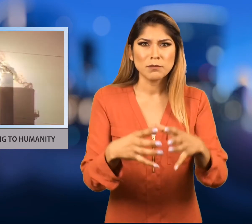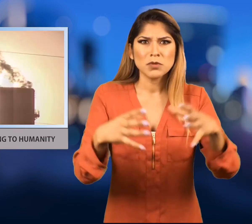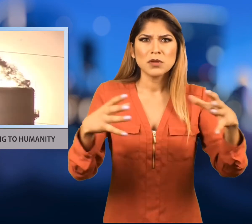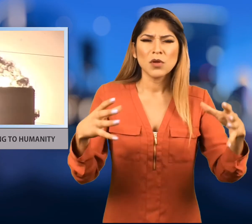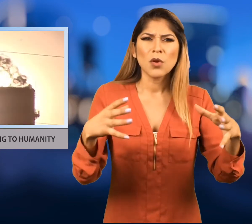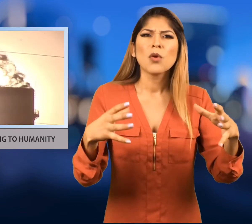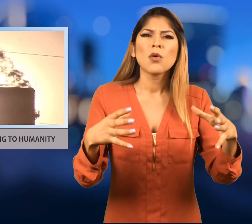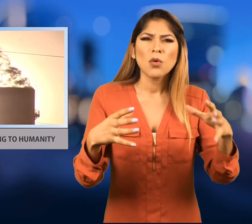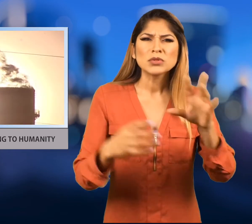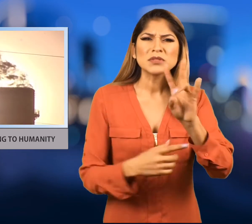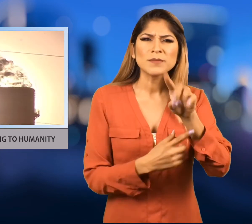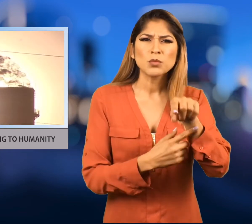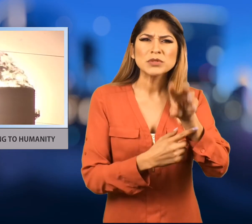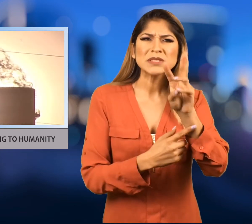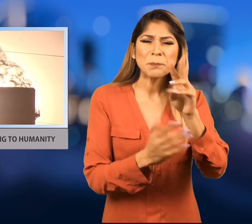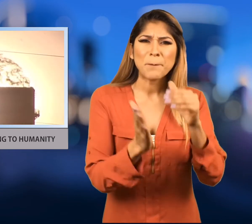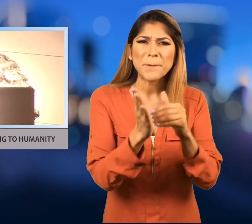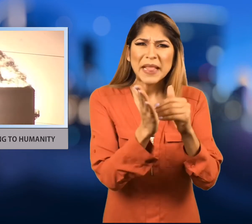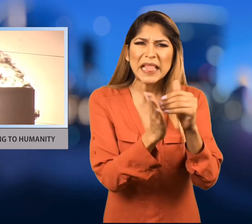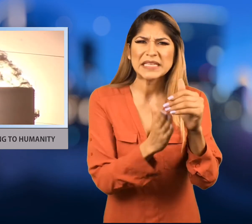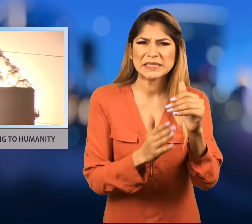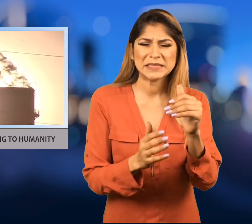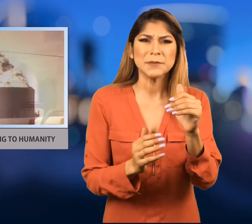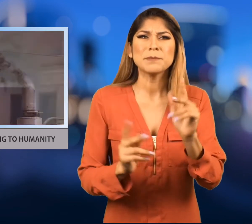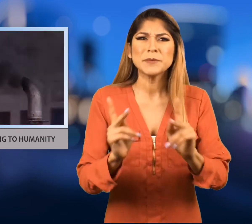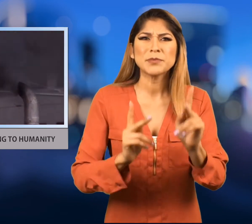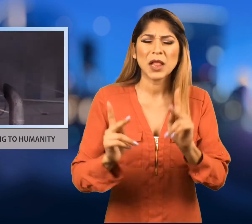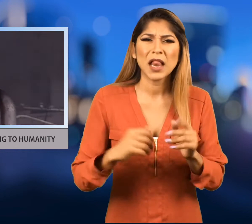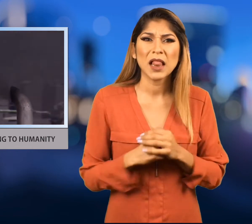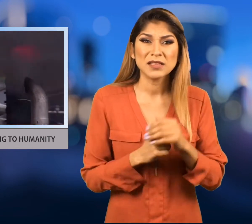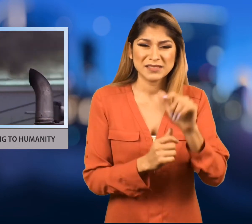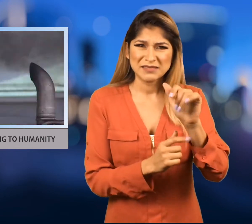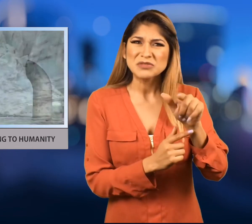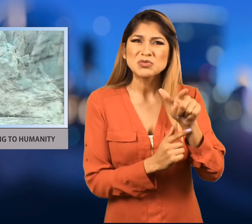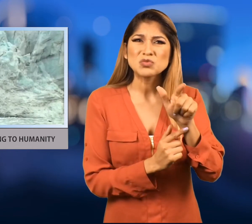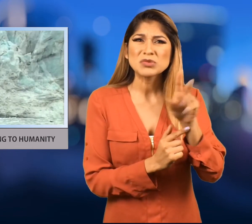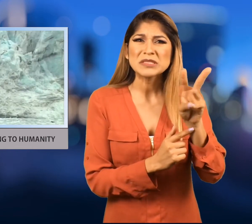to 7.6 billion people. That's a 26 percent increase.